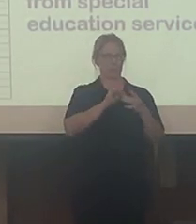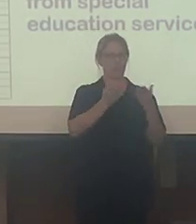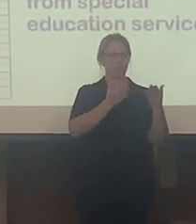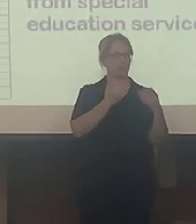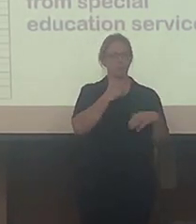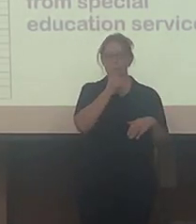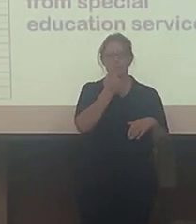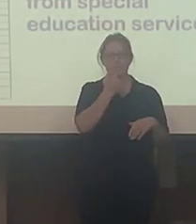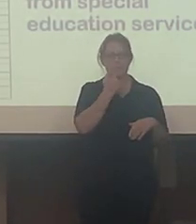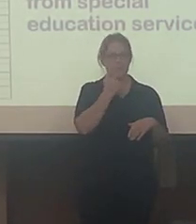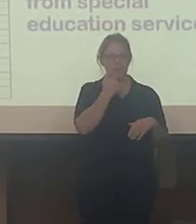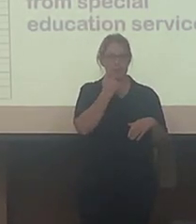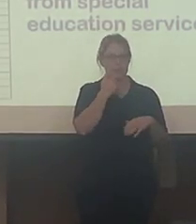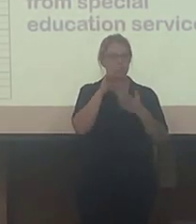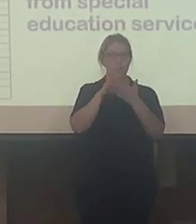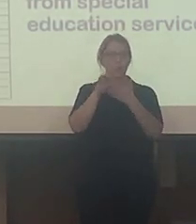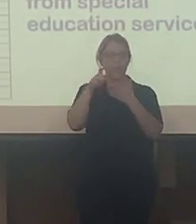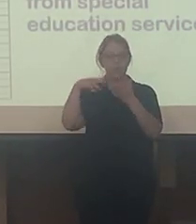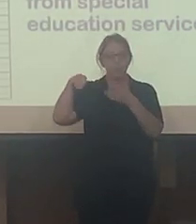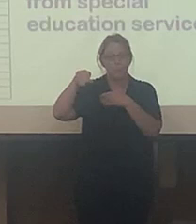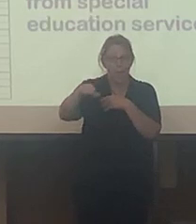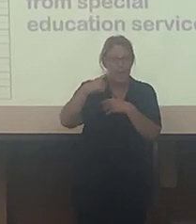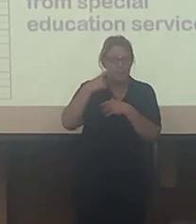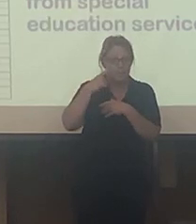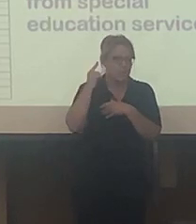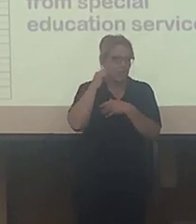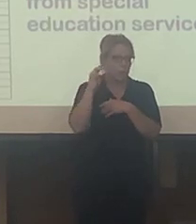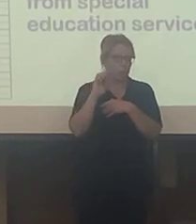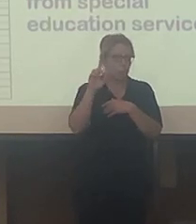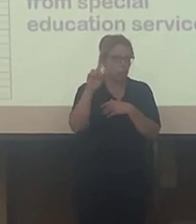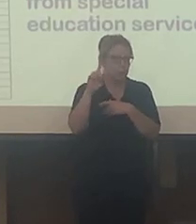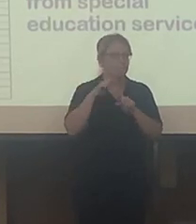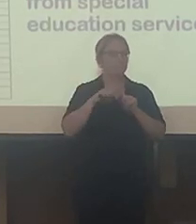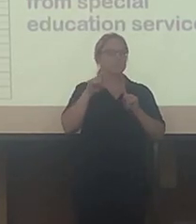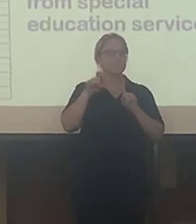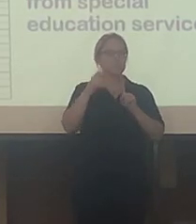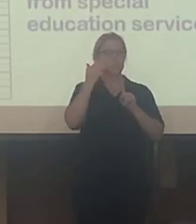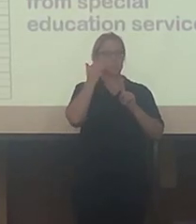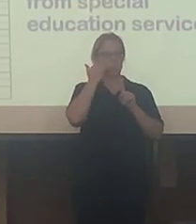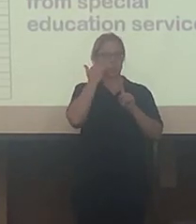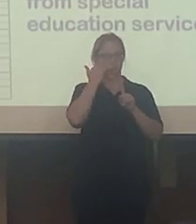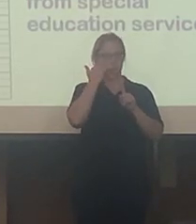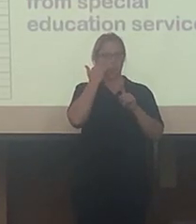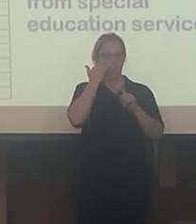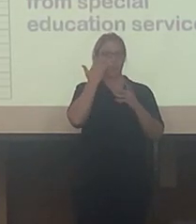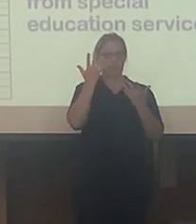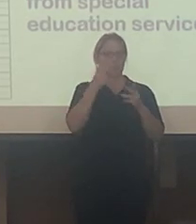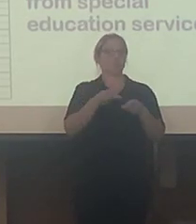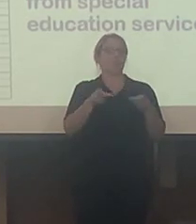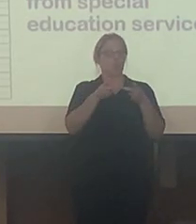has to pay for the year roll but they do need to know evaluative what does the student hear